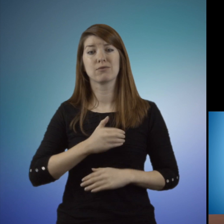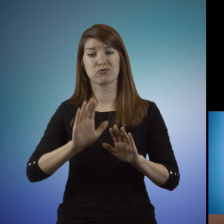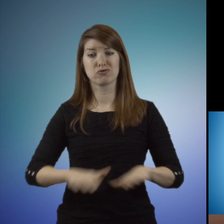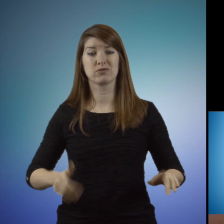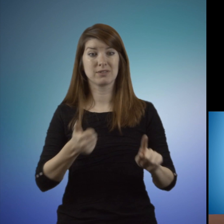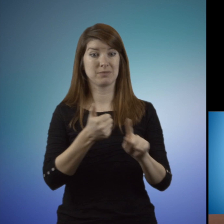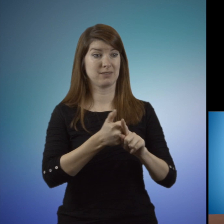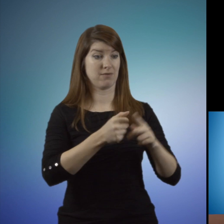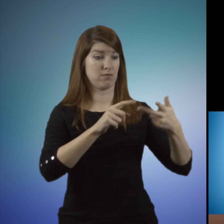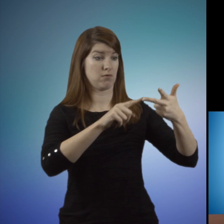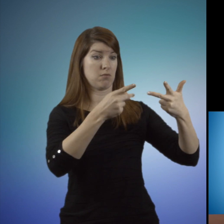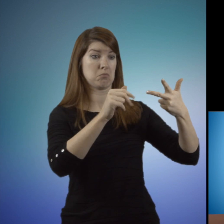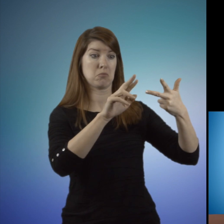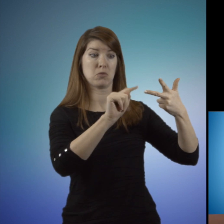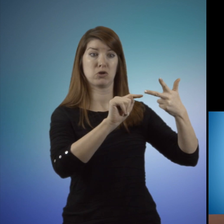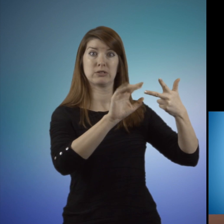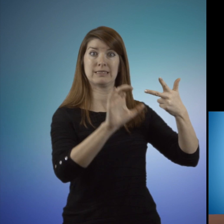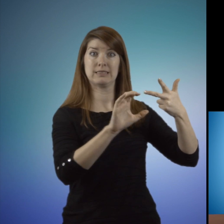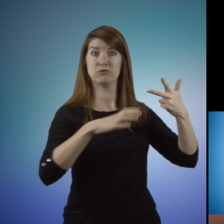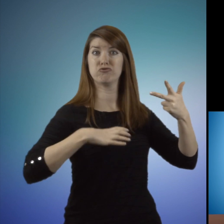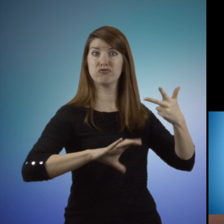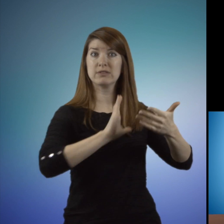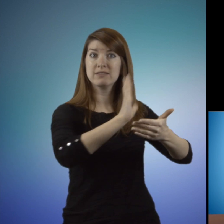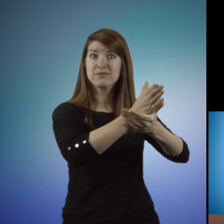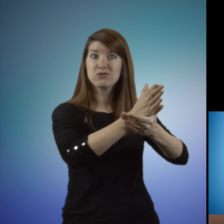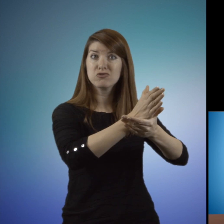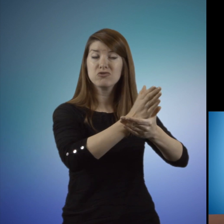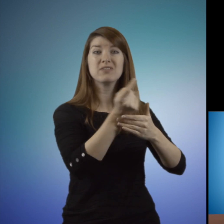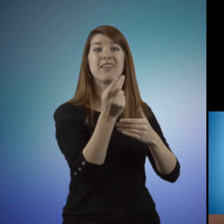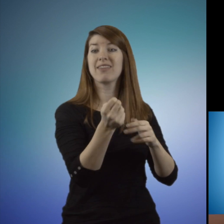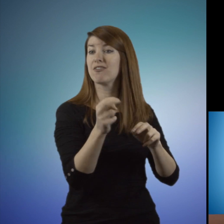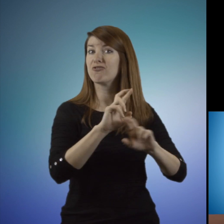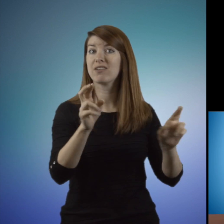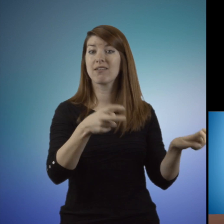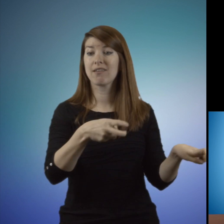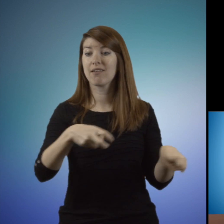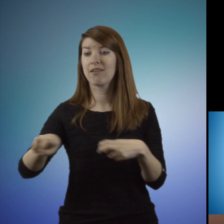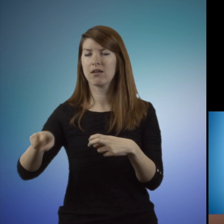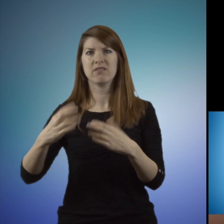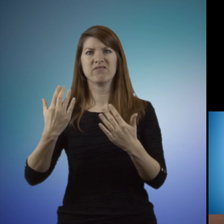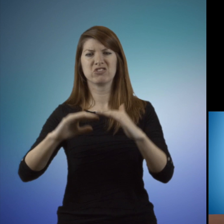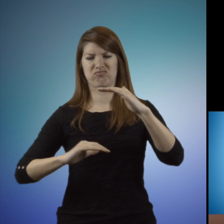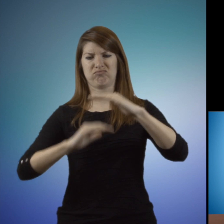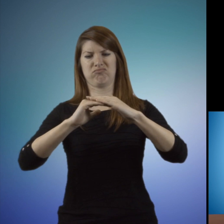early intervention program, are at age appropriate developmental markers.